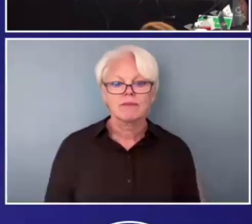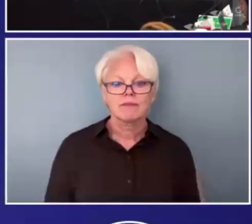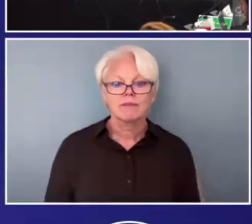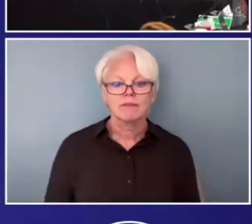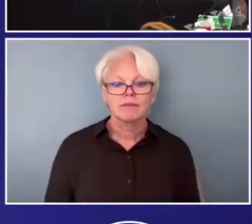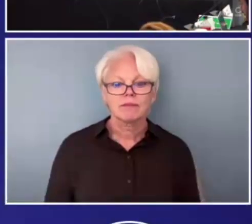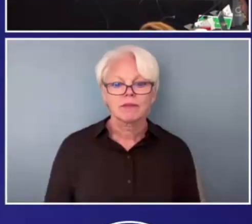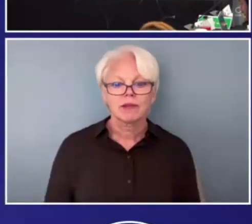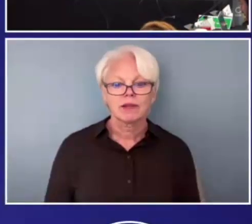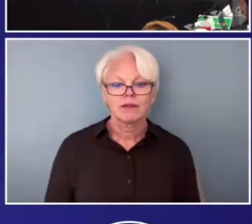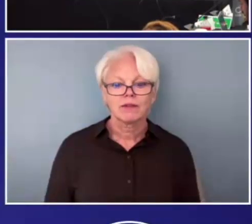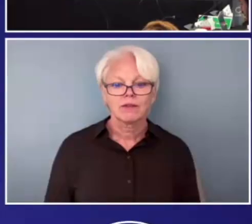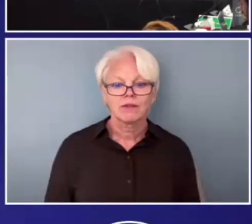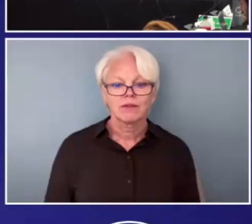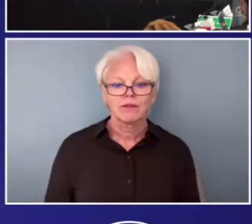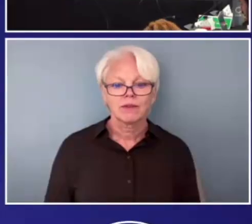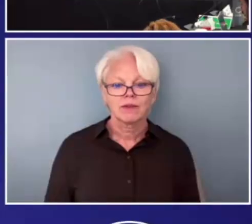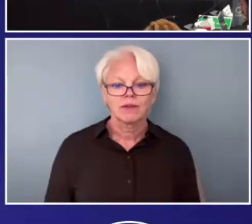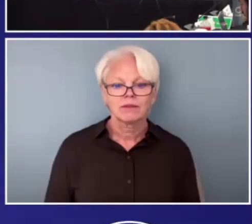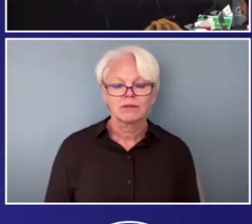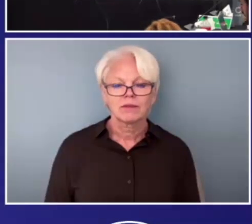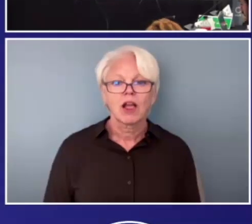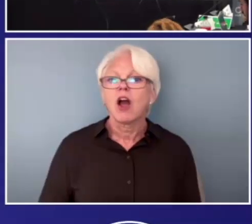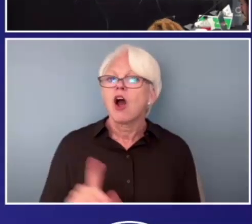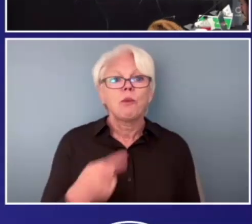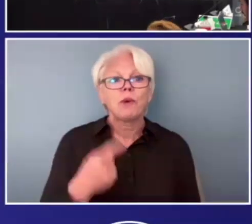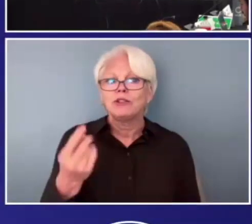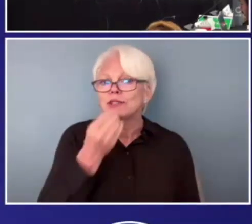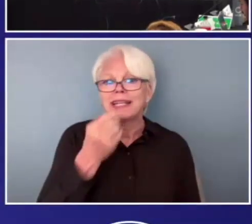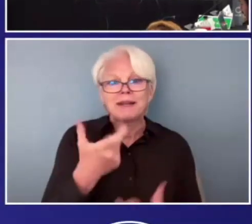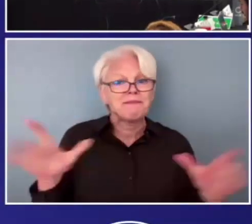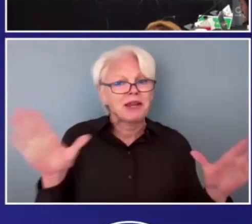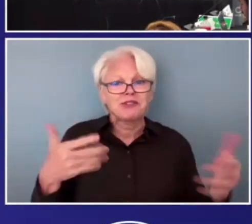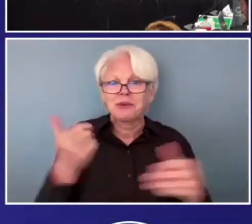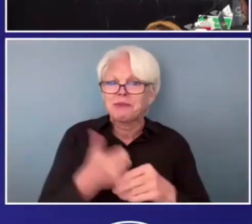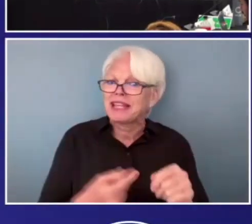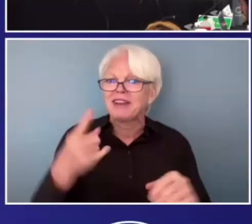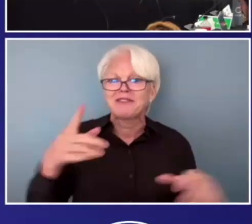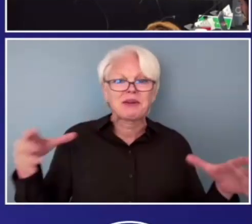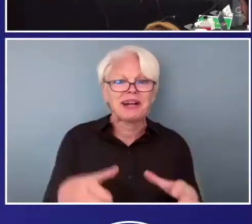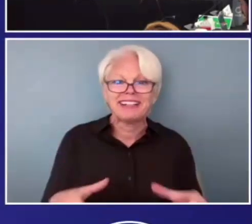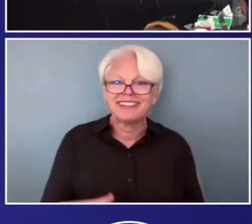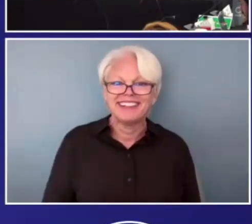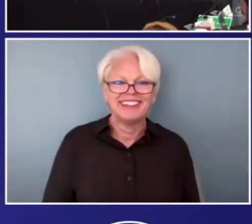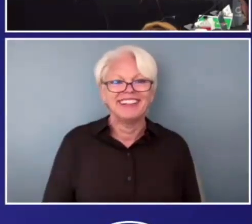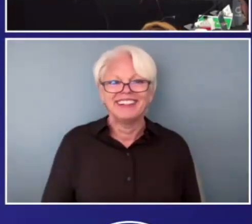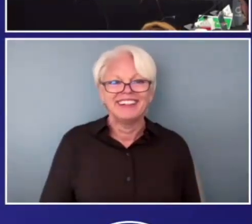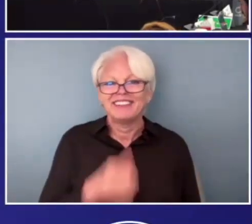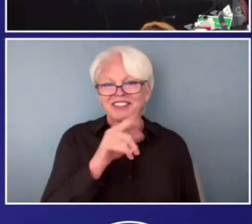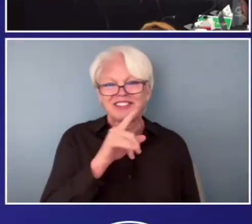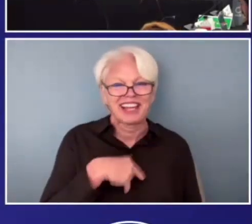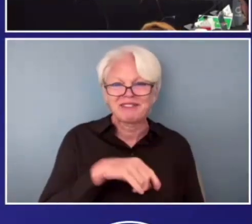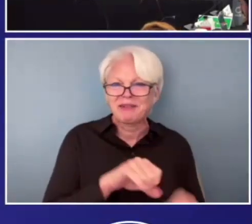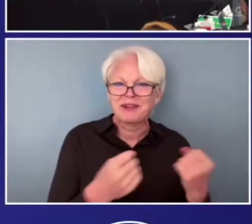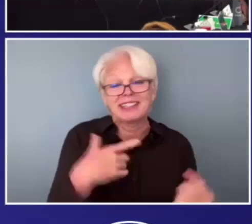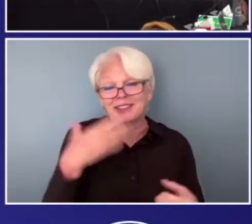We just eat in a big room with everybody. We don't get a break, though, so thanks for that. We really appreciate that. I'm just